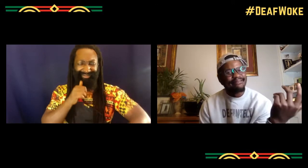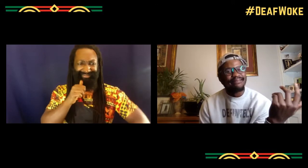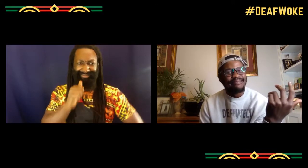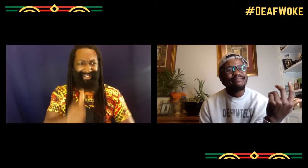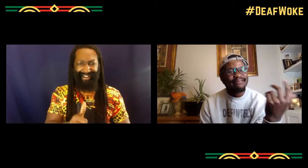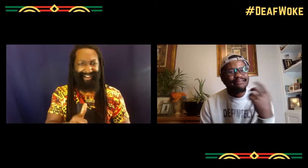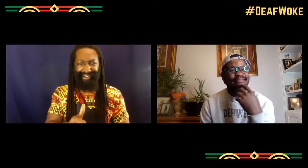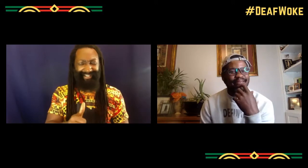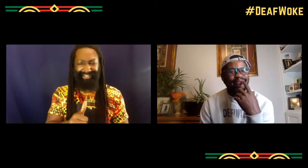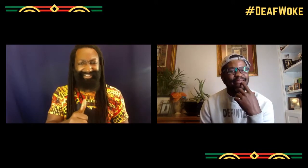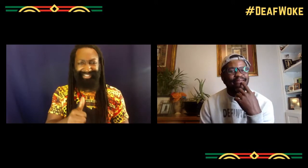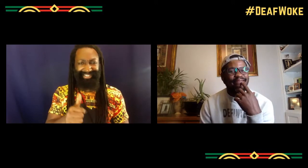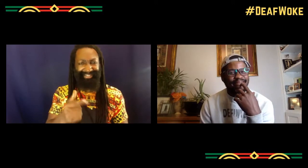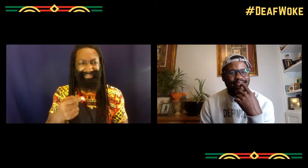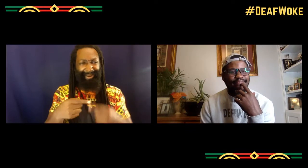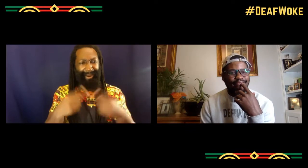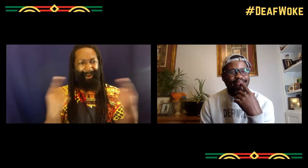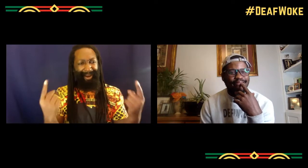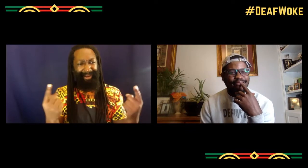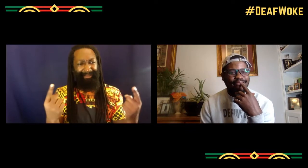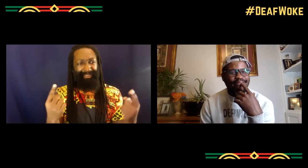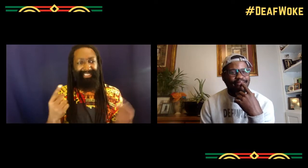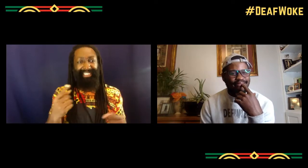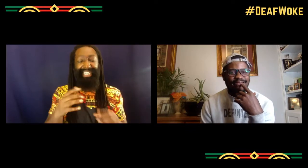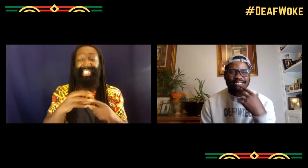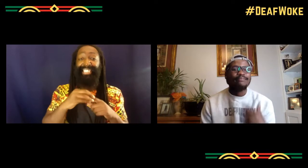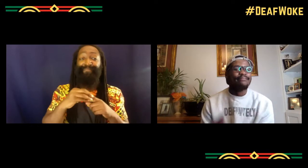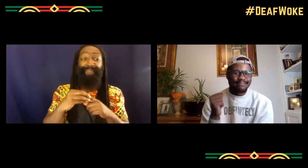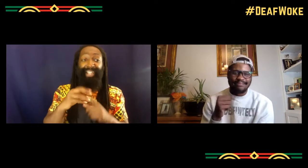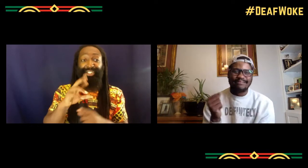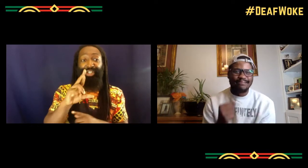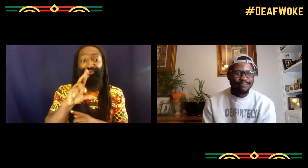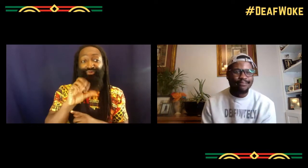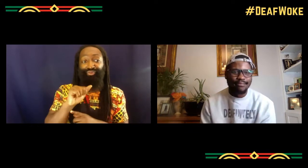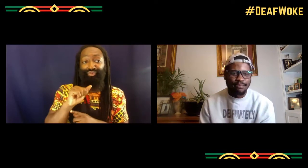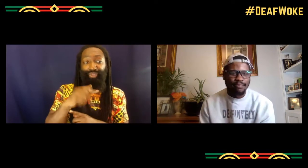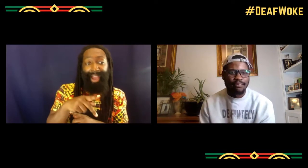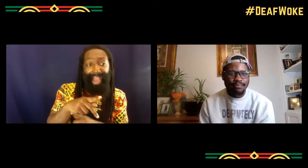that it's just not matching the music. That is just not really there. It's like the opposite of it.